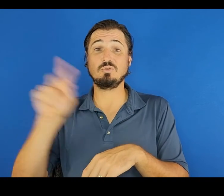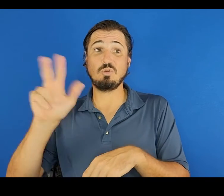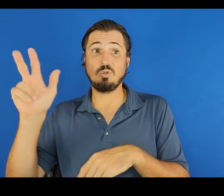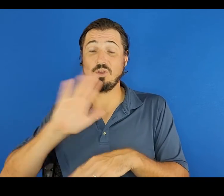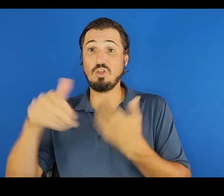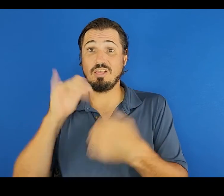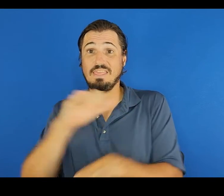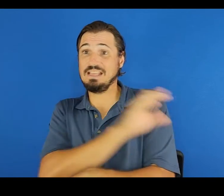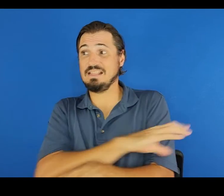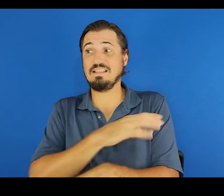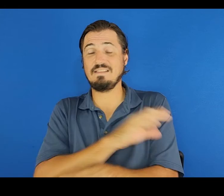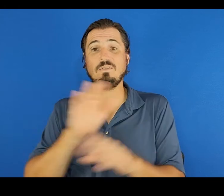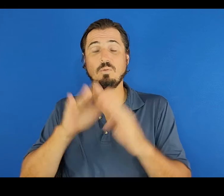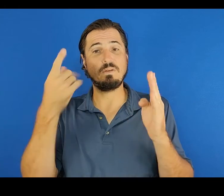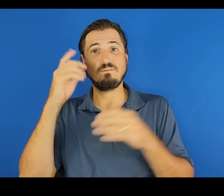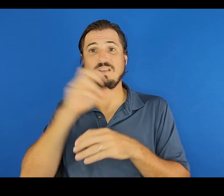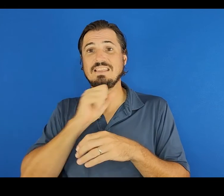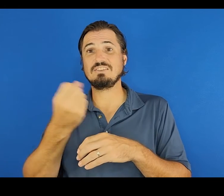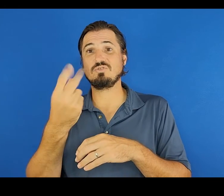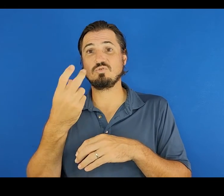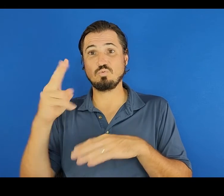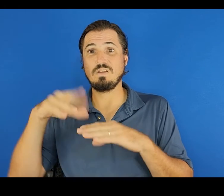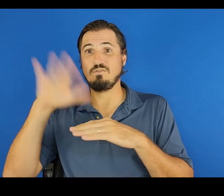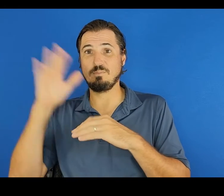ages 12 and older and no appointments are needed